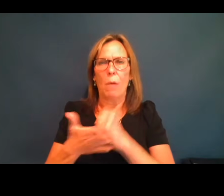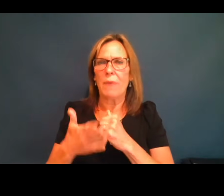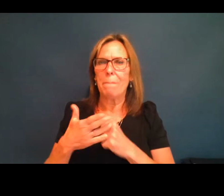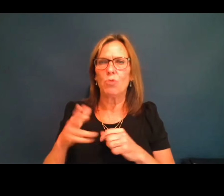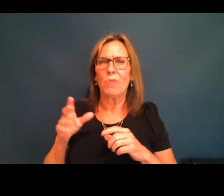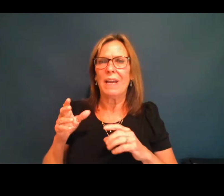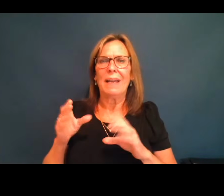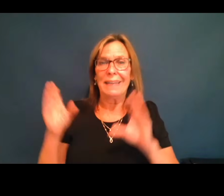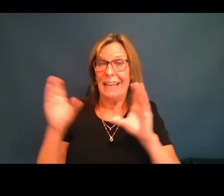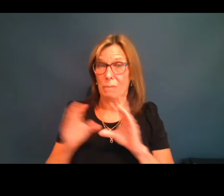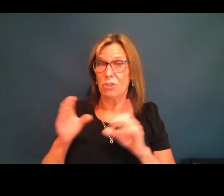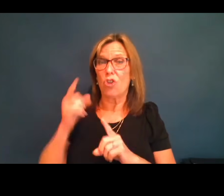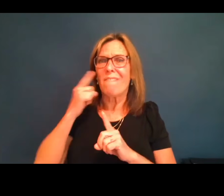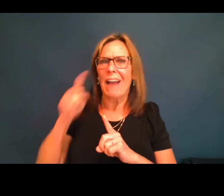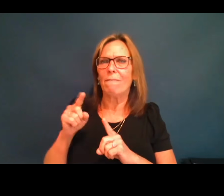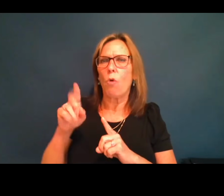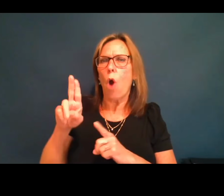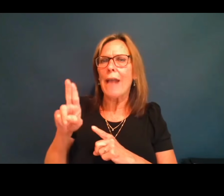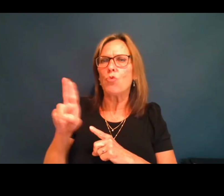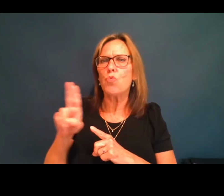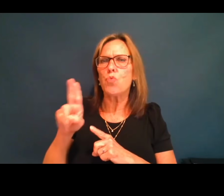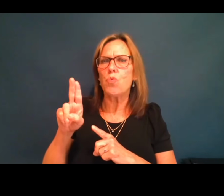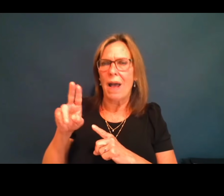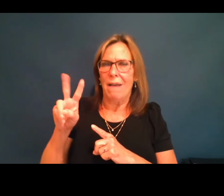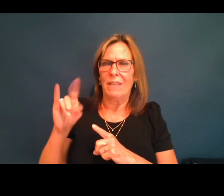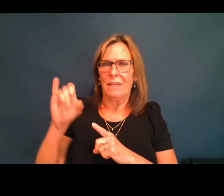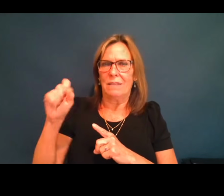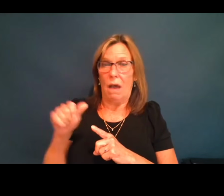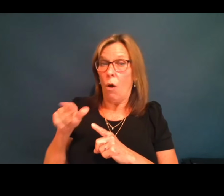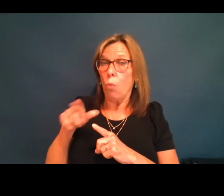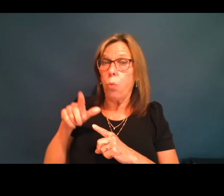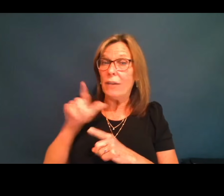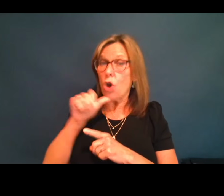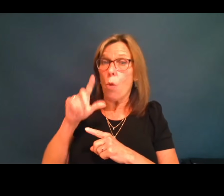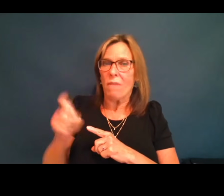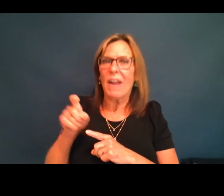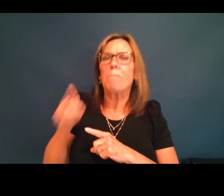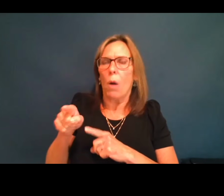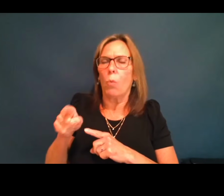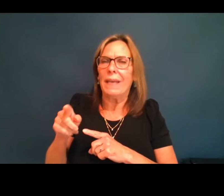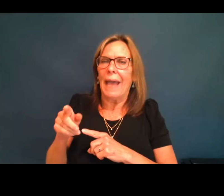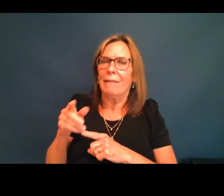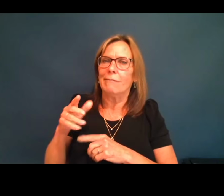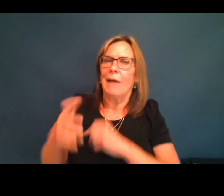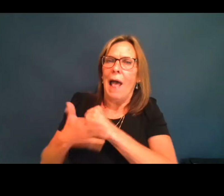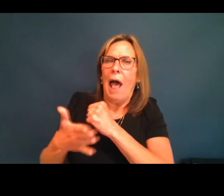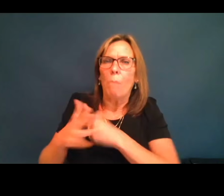somebody who's really suffered at the hands of some bad actor , » ALEX THOMPSON: Great, Thank you so much for your time, John, Really appreciate it, We